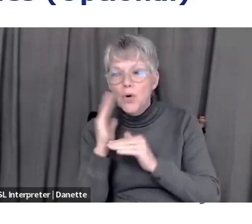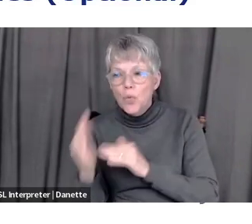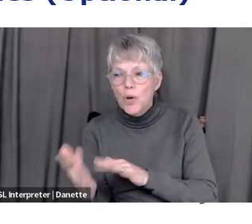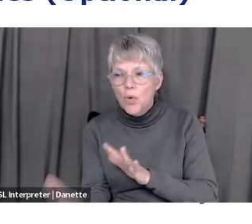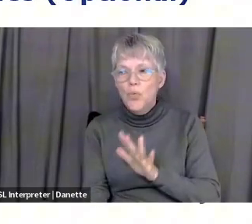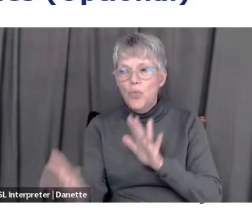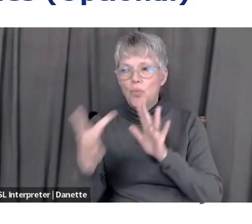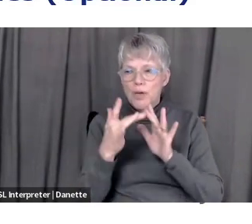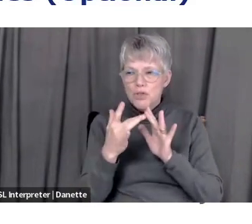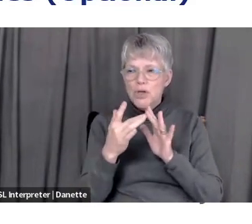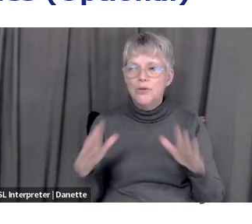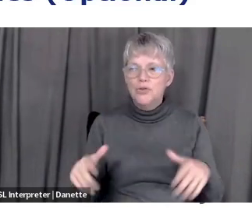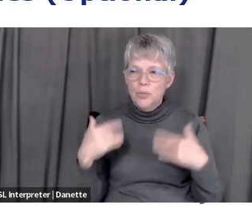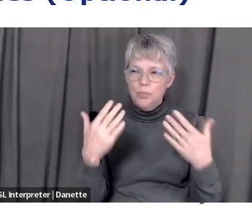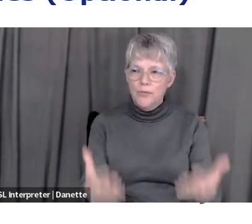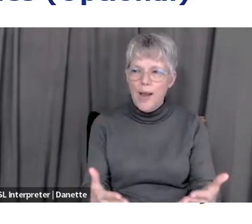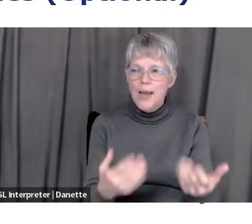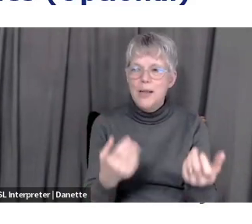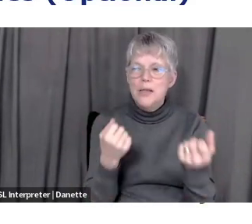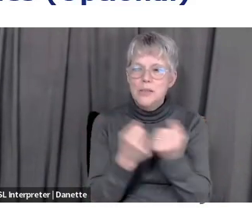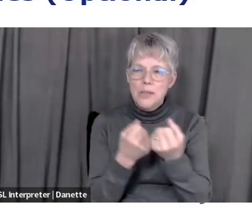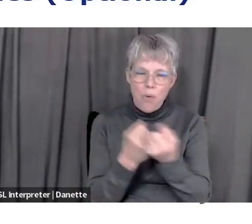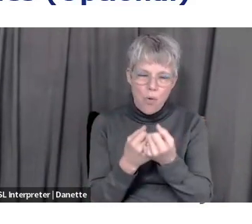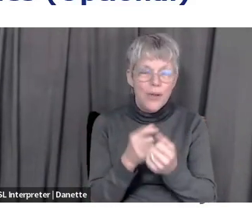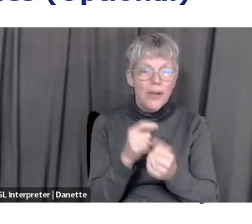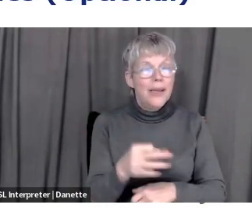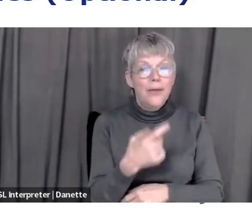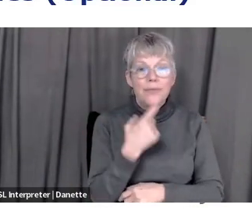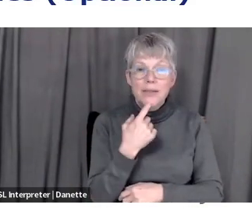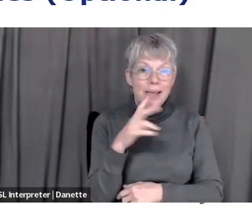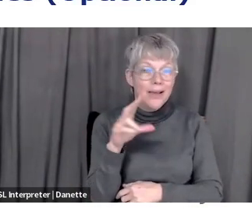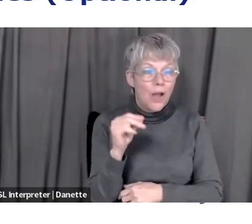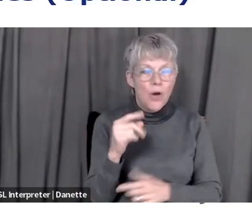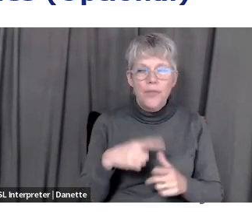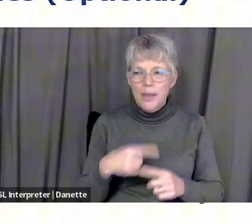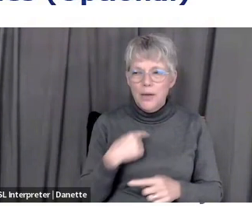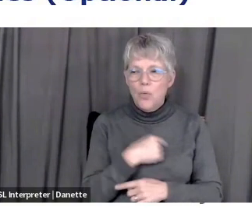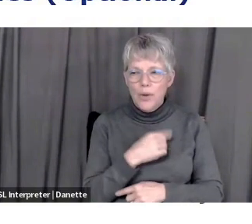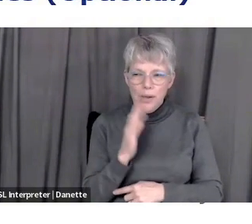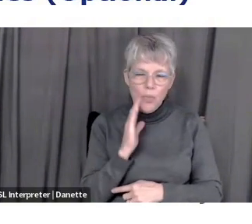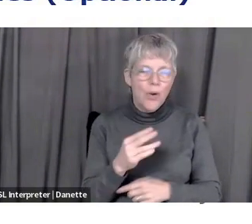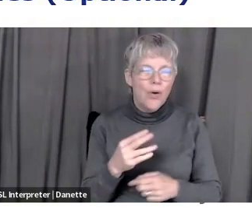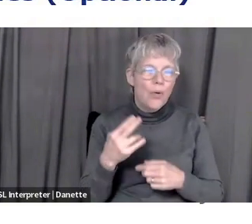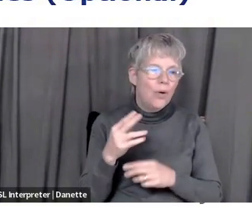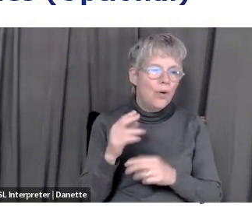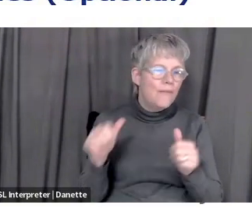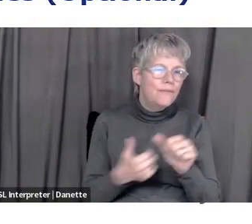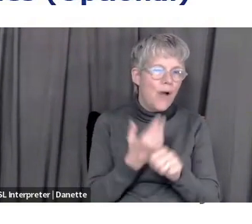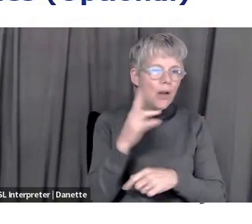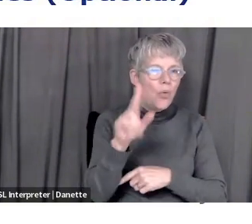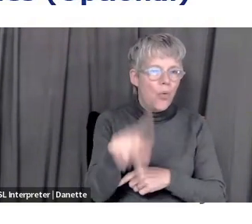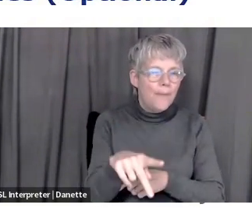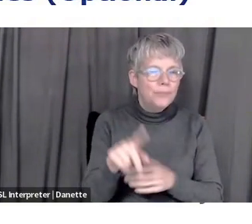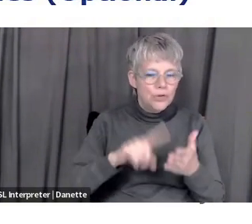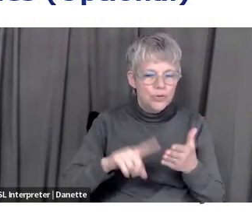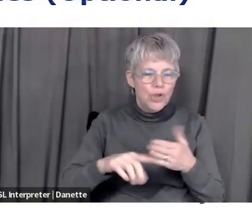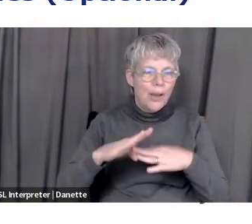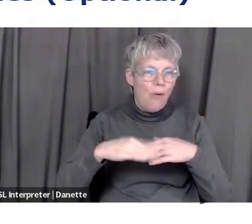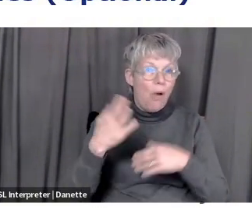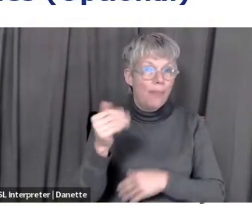The peer will reach out to provide support as needed. If they say no, we also do follow up over the next few days just to check on them as well.